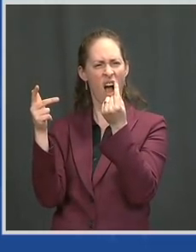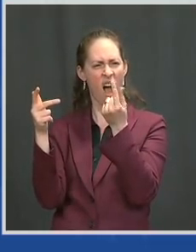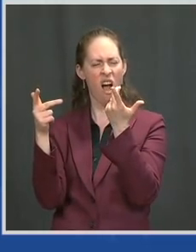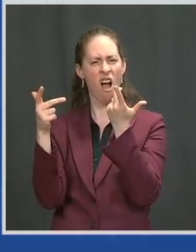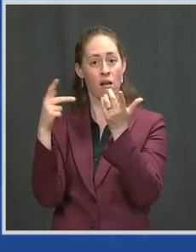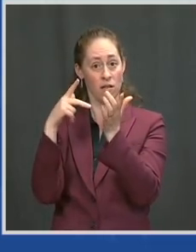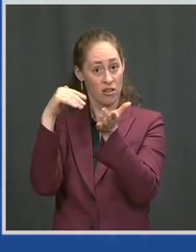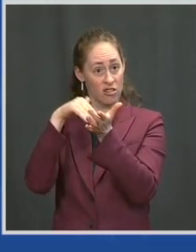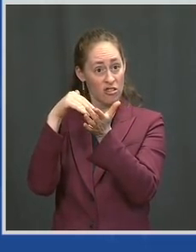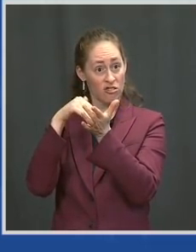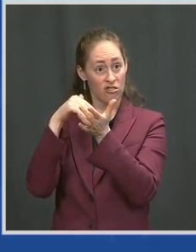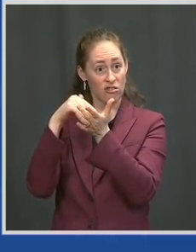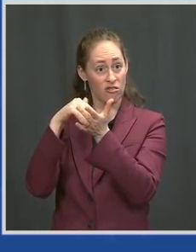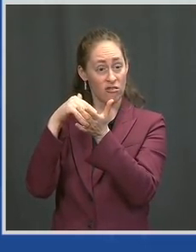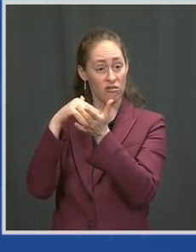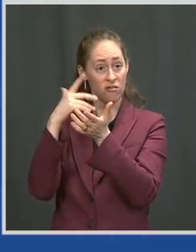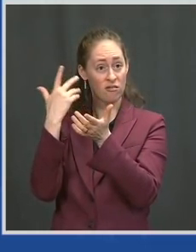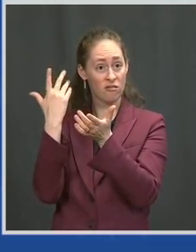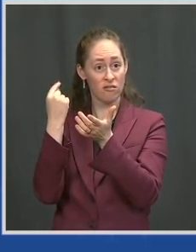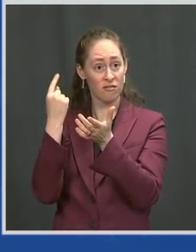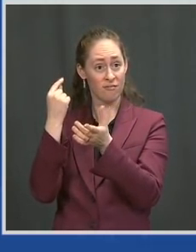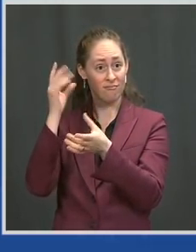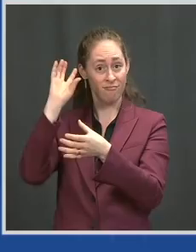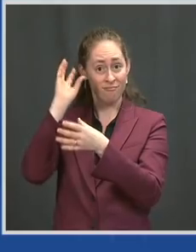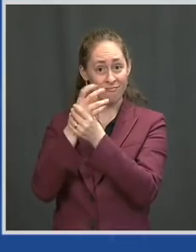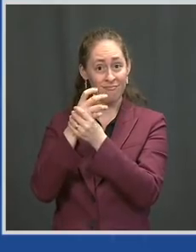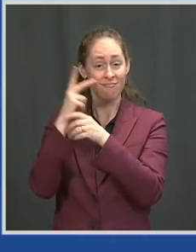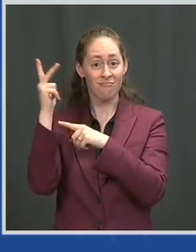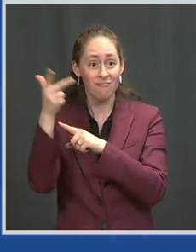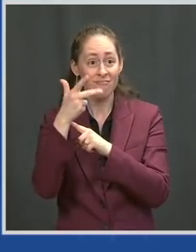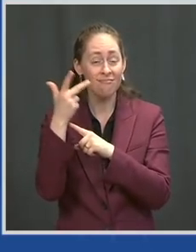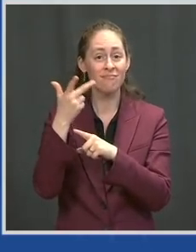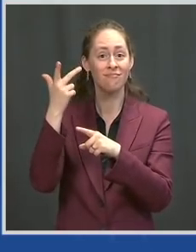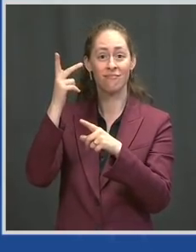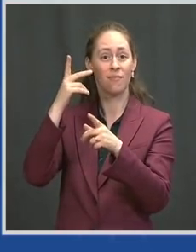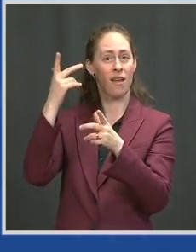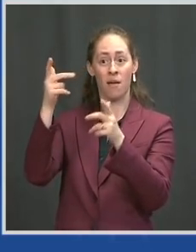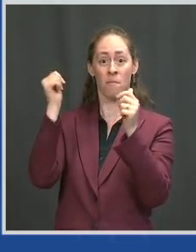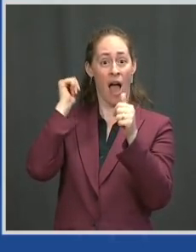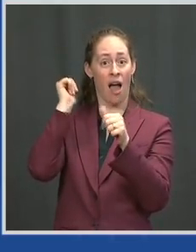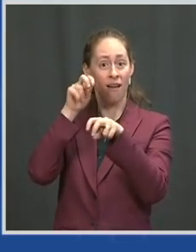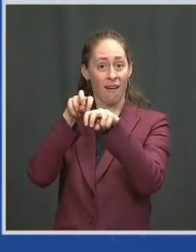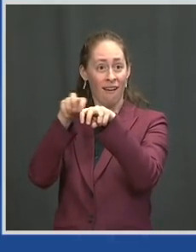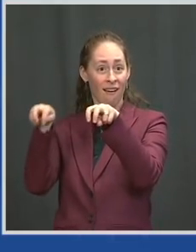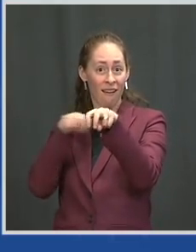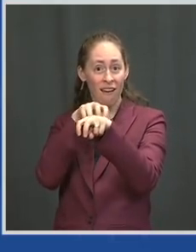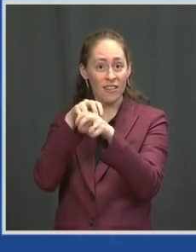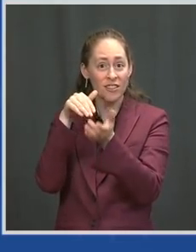I mean -- No, I'm being deadly earnest. For people -- this is being zoomed -- that